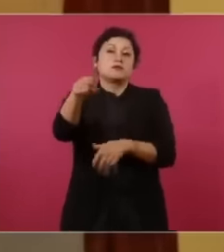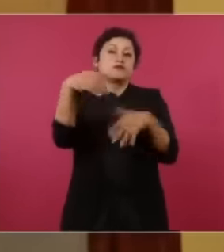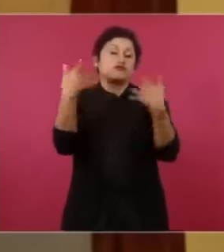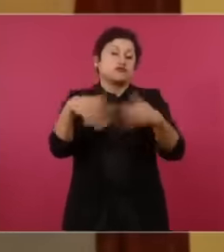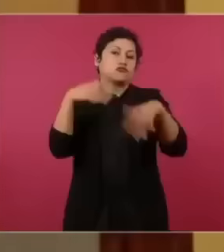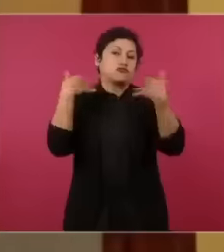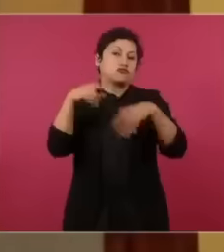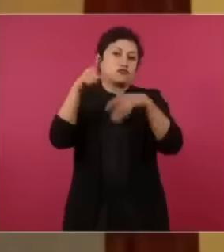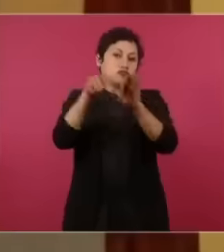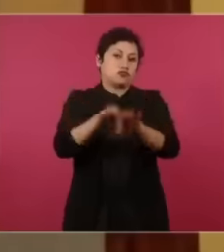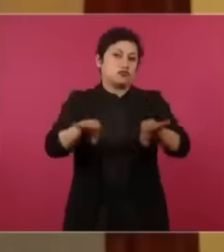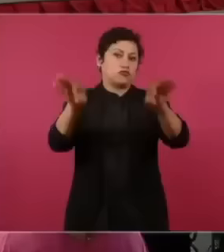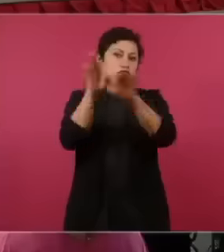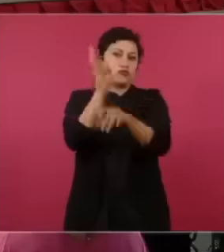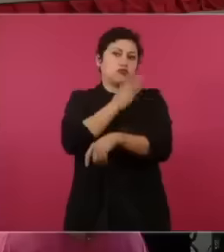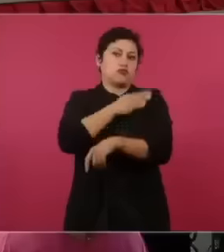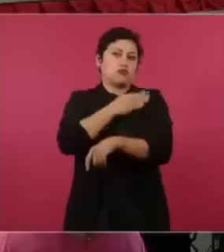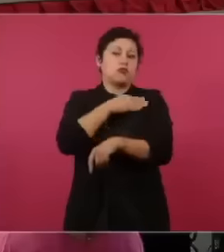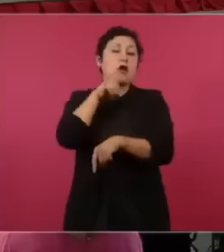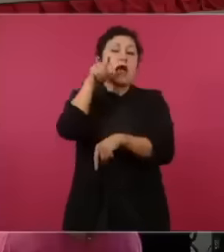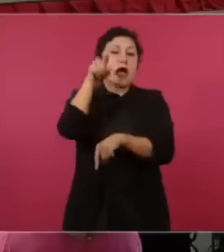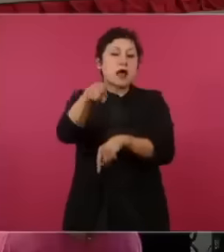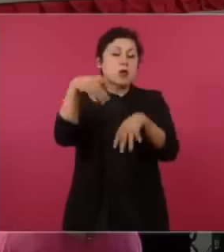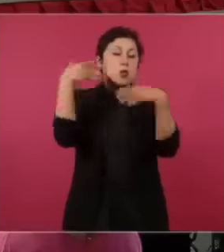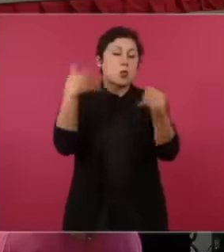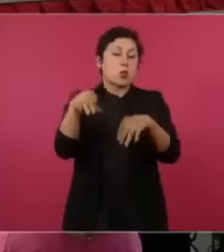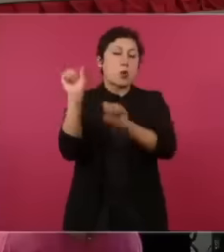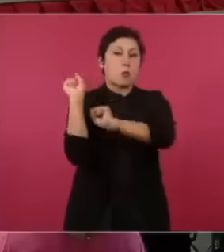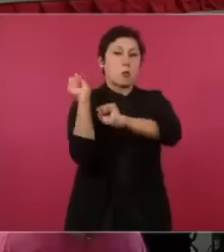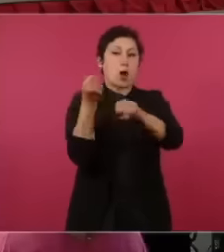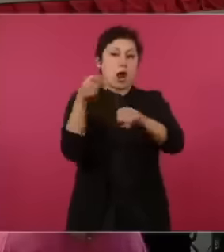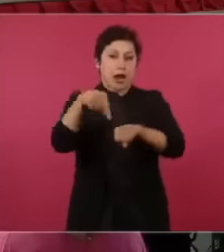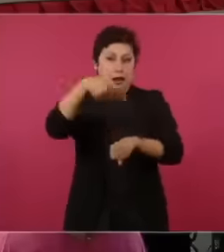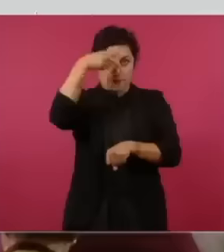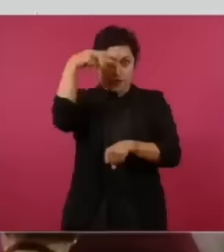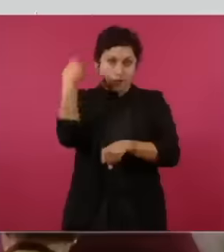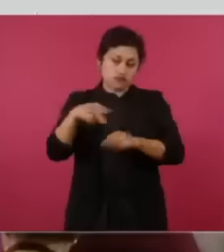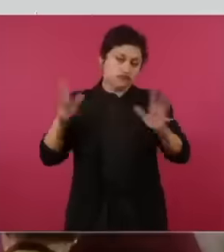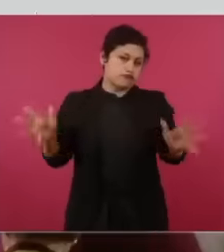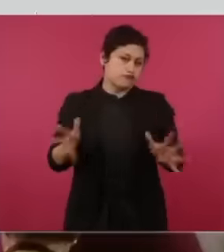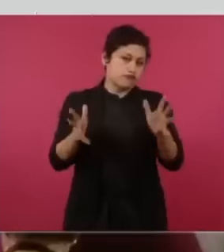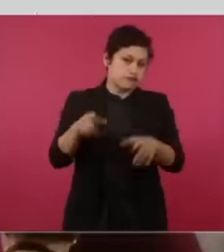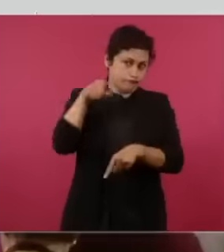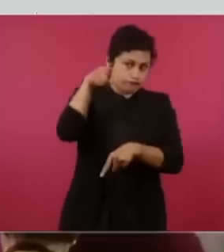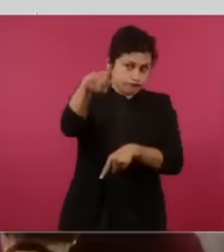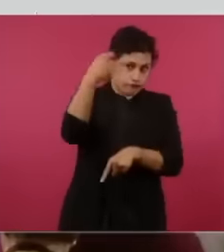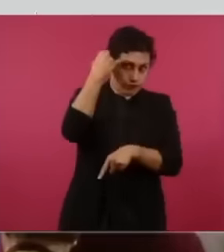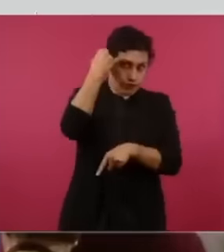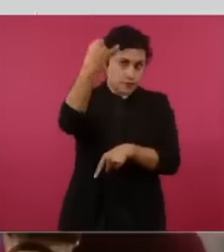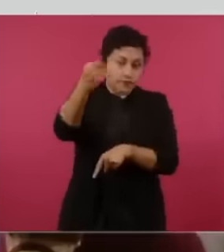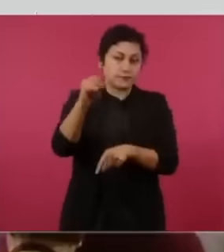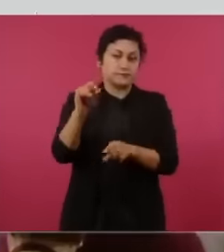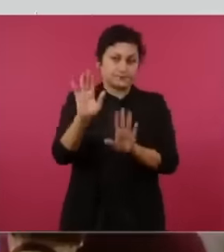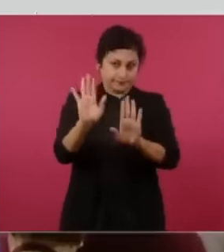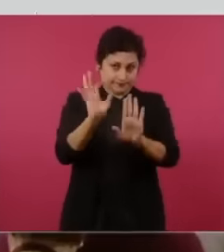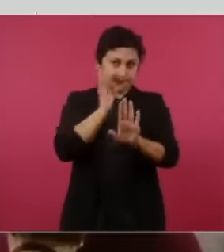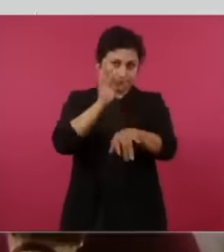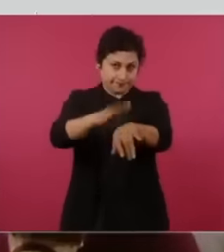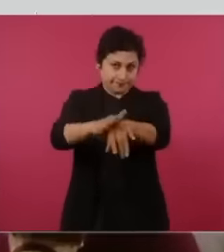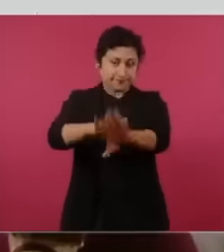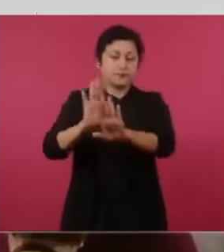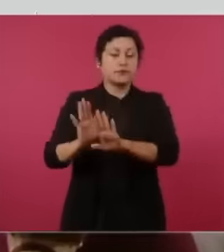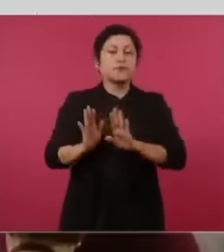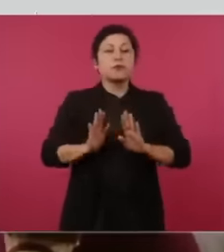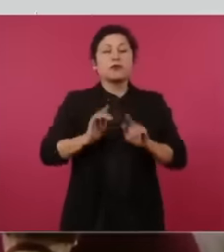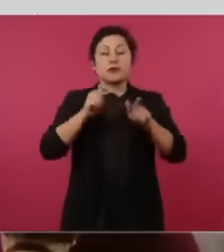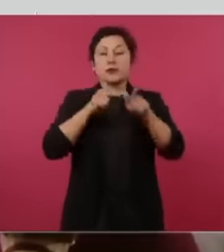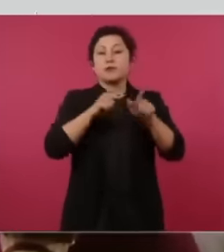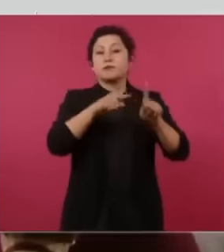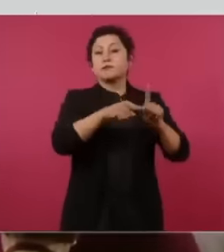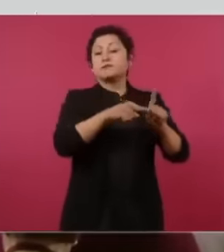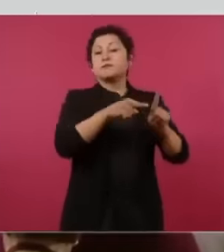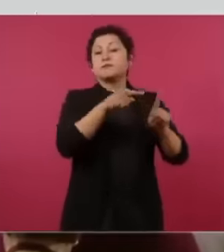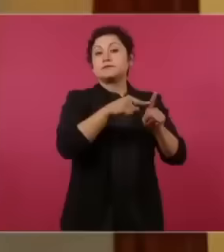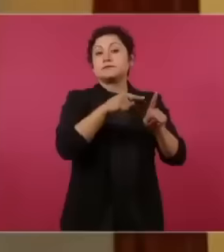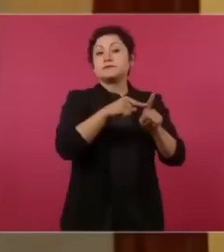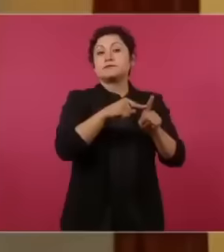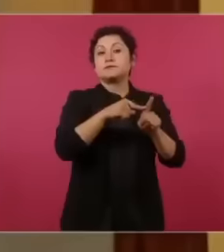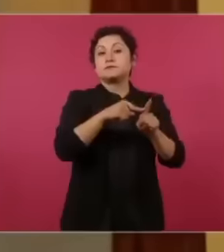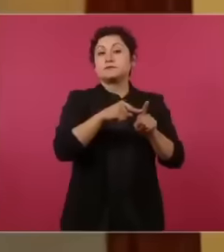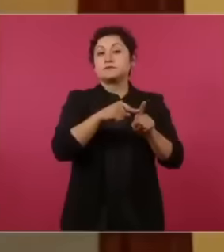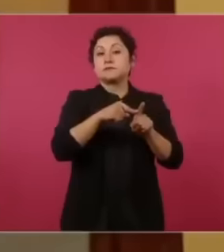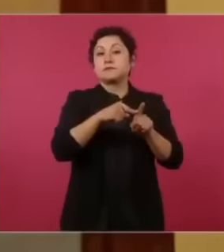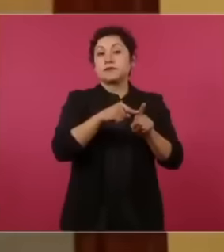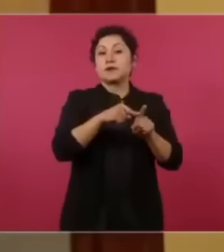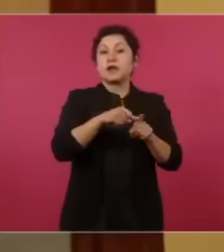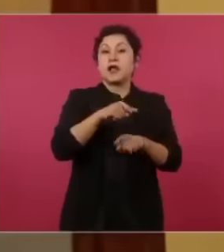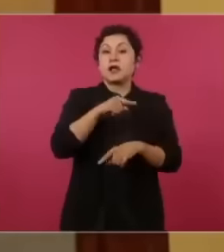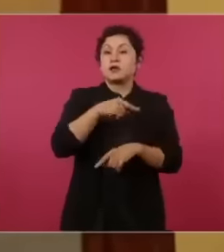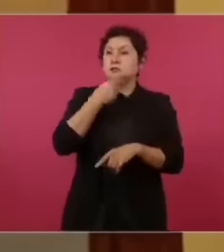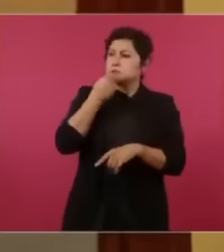in Mexico I close the parenthesis well the bester tells him Alfredo How not to invite him is going to give him